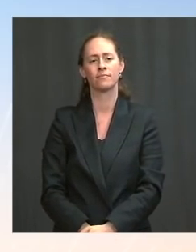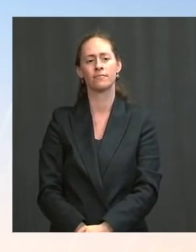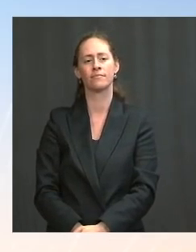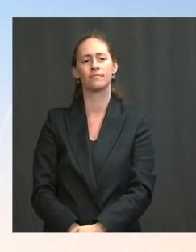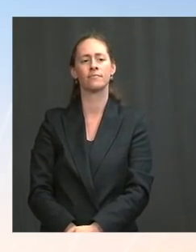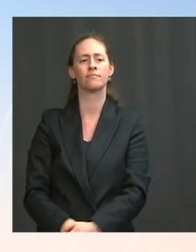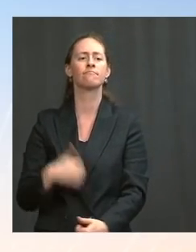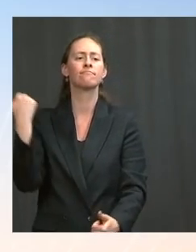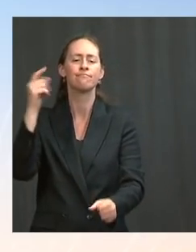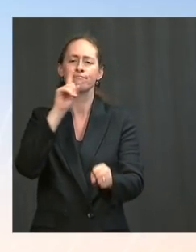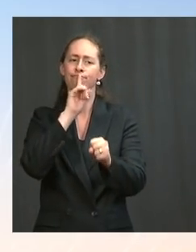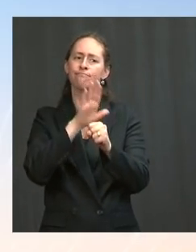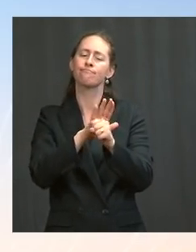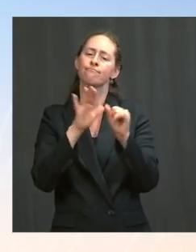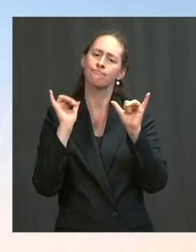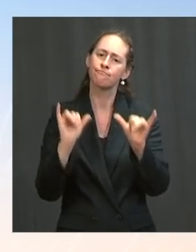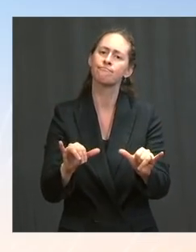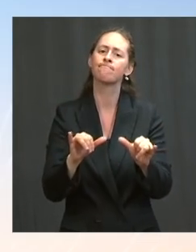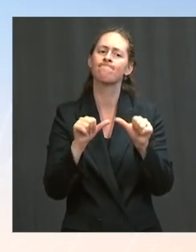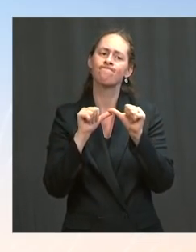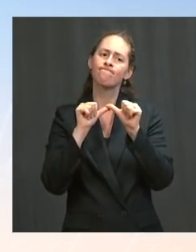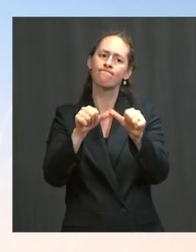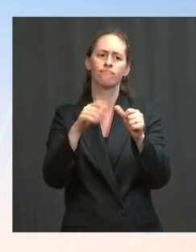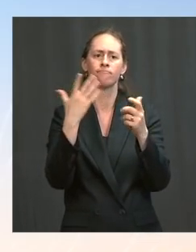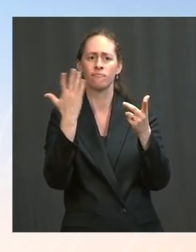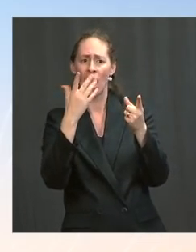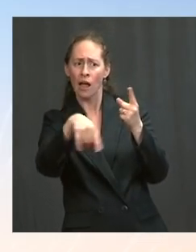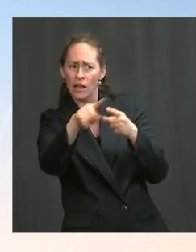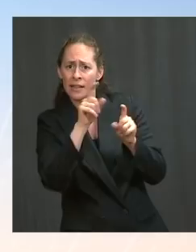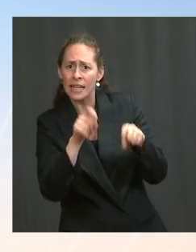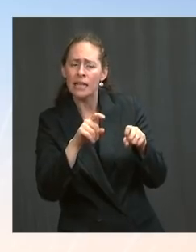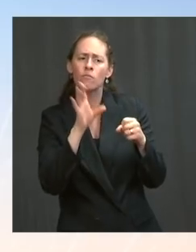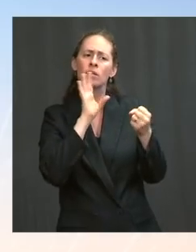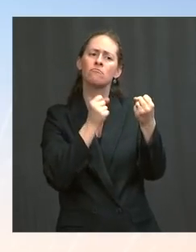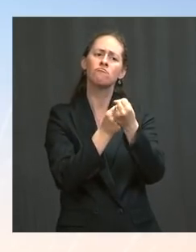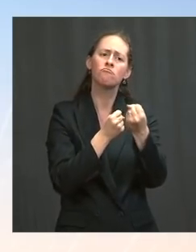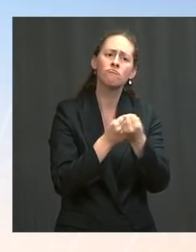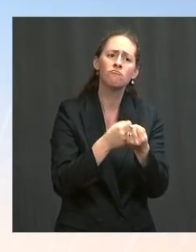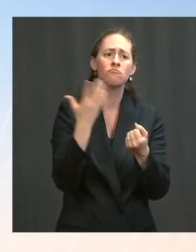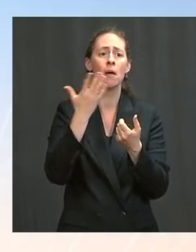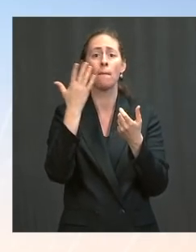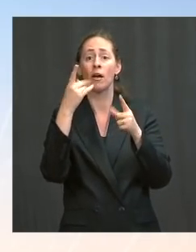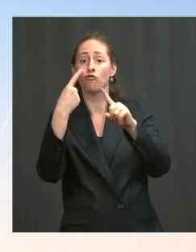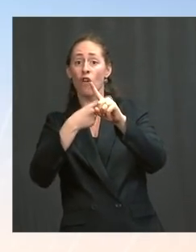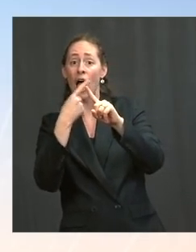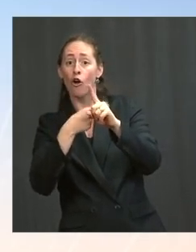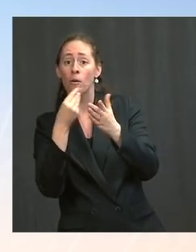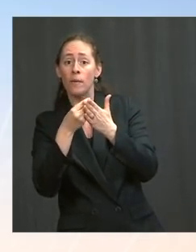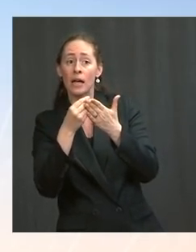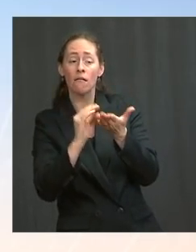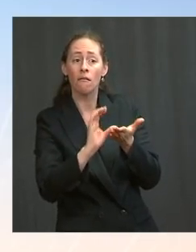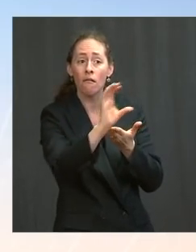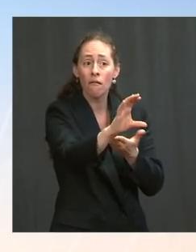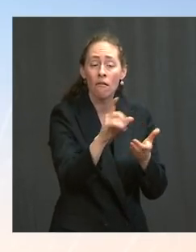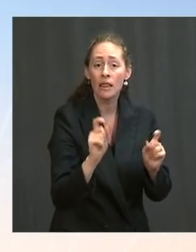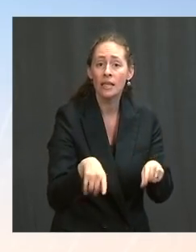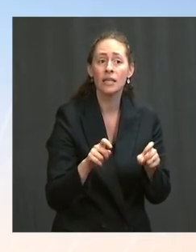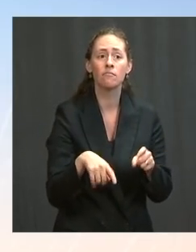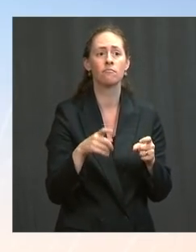that we continue to provide assistance, whether it's rental assistance or assistance to make sure that Americans who need help to stay in their homes,